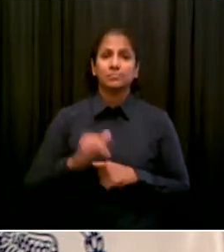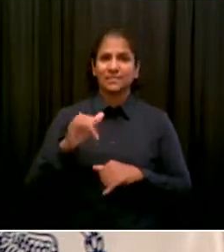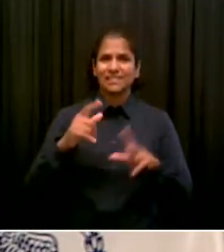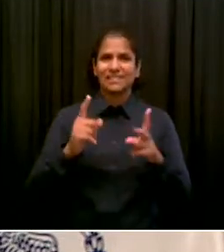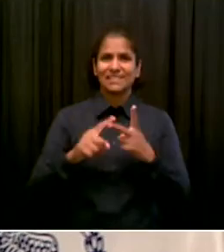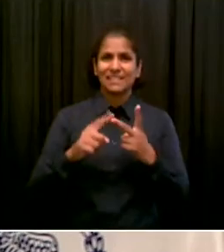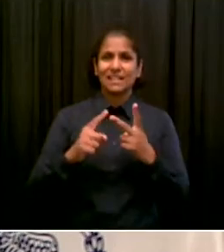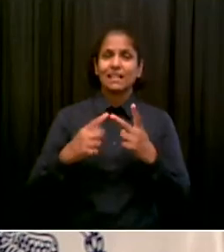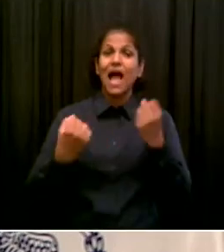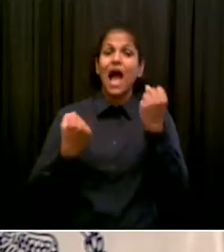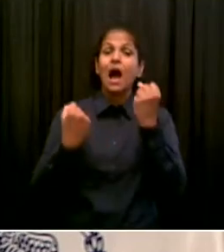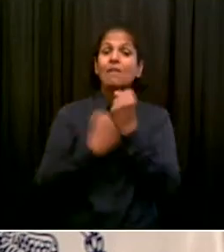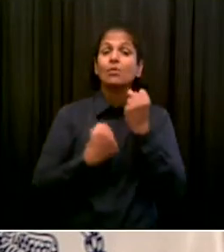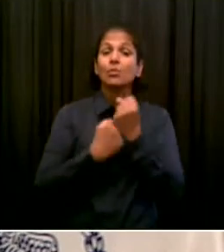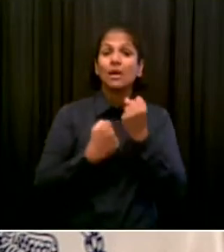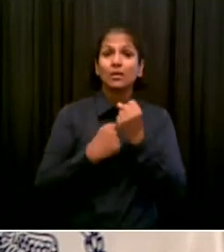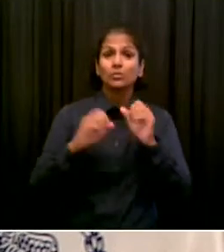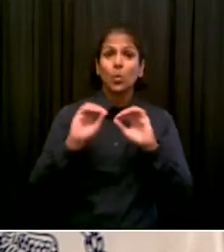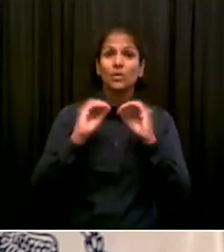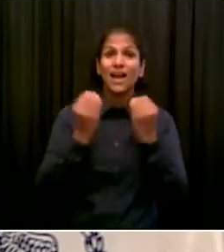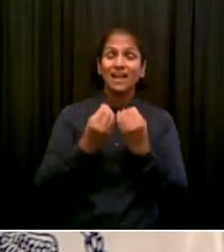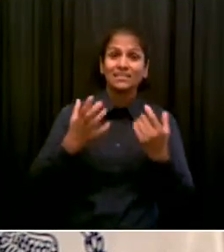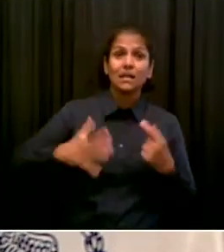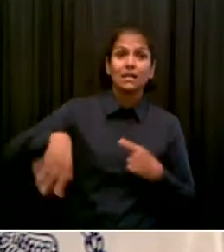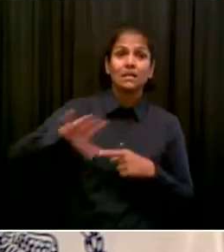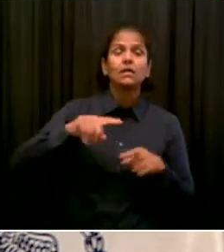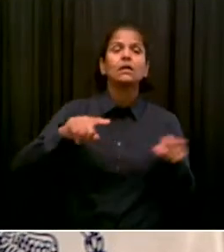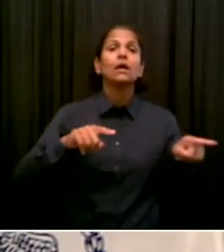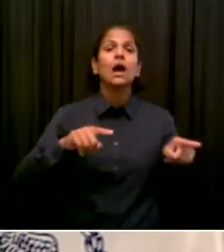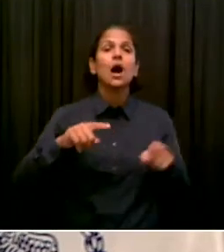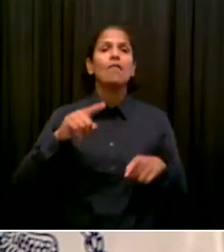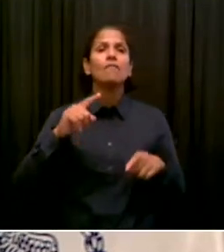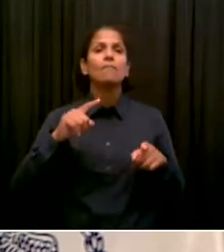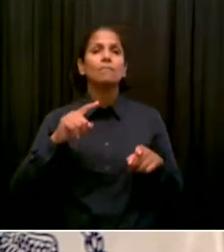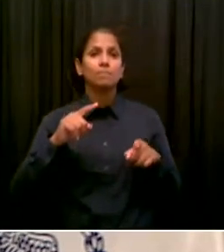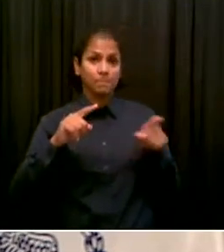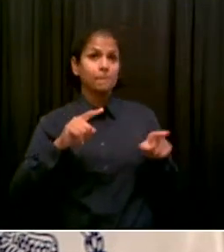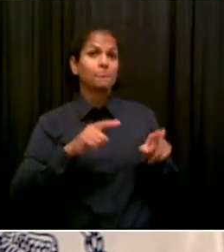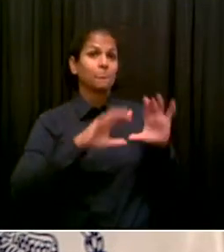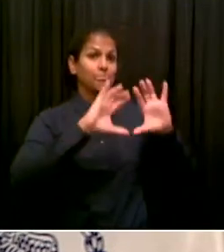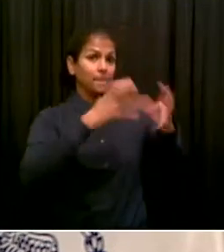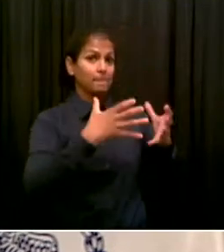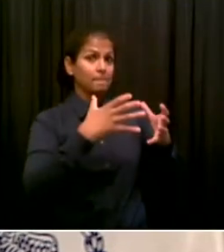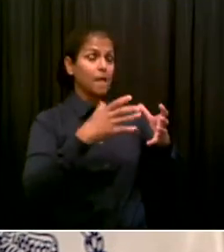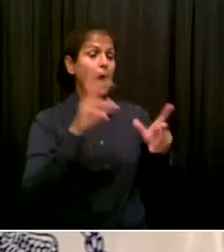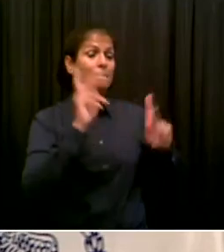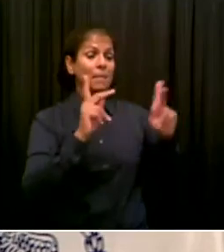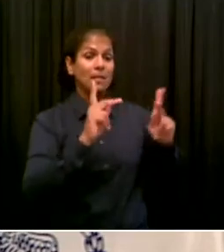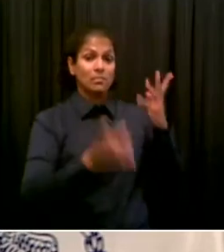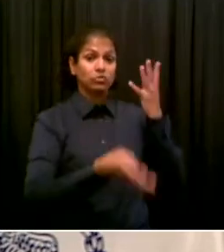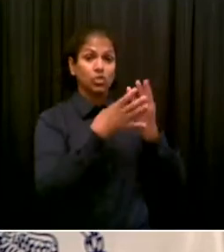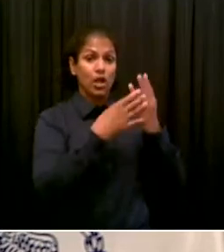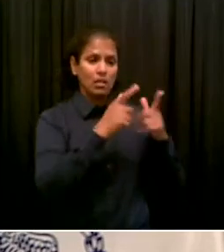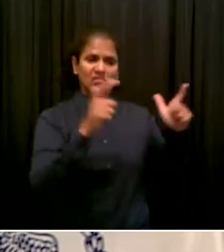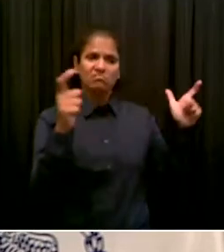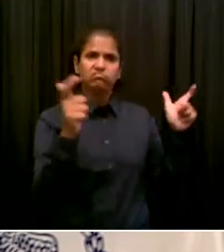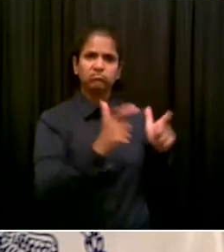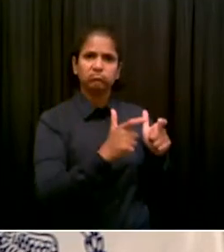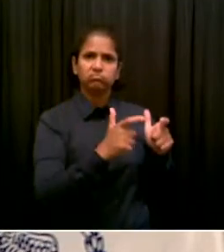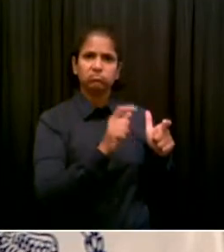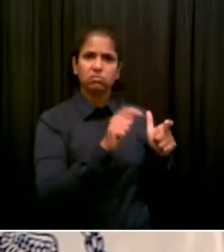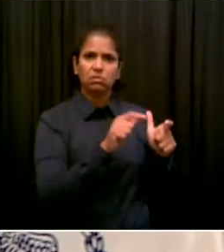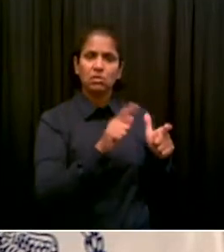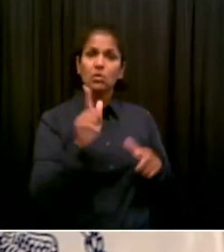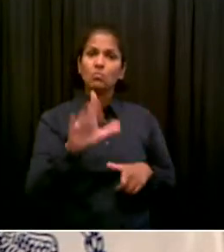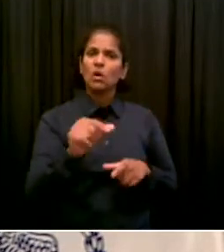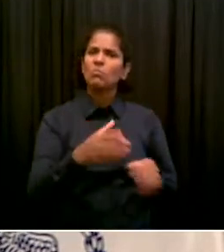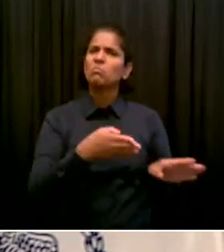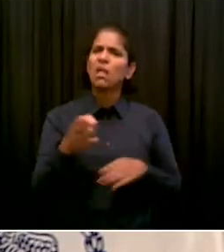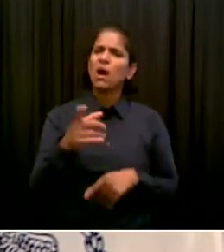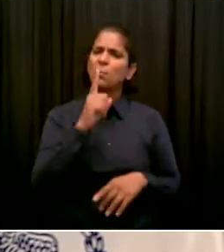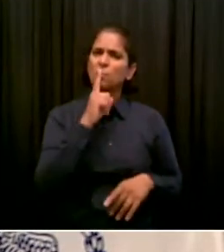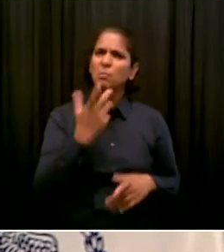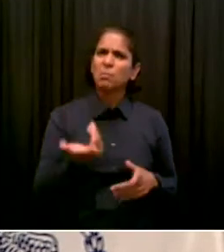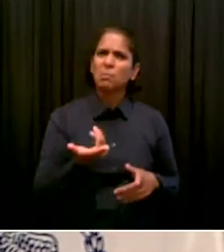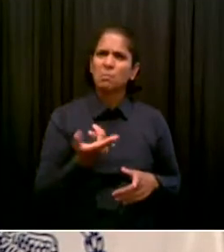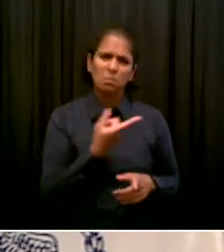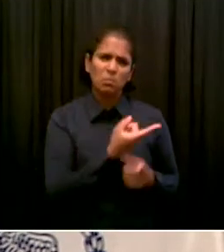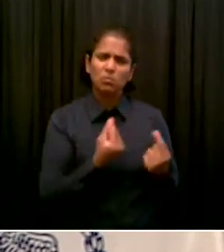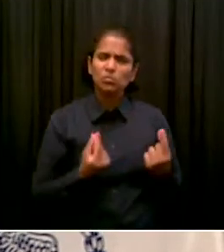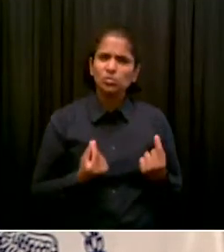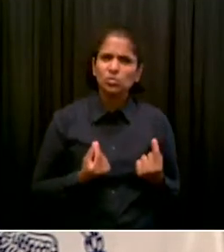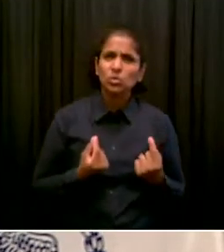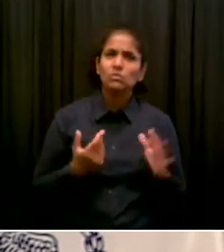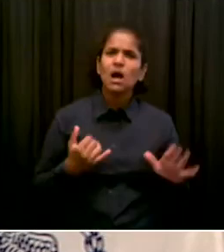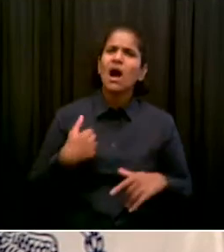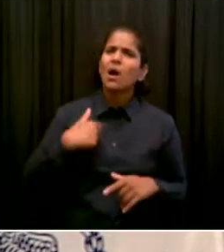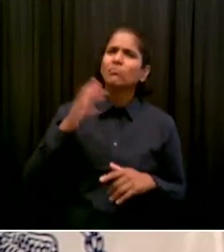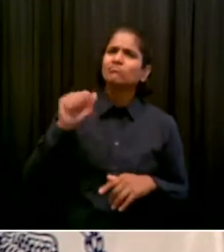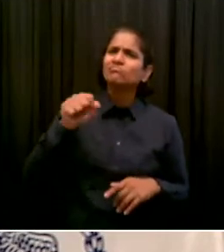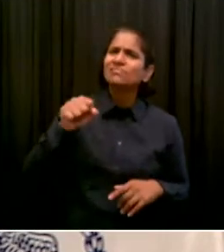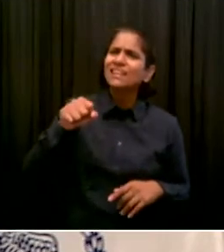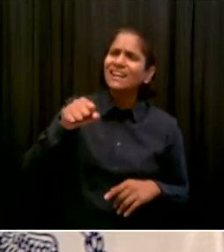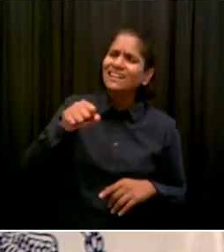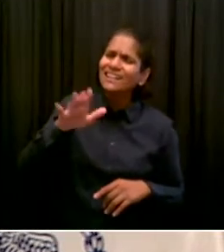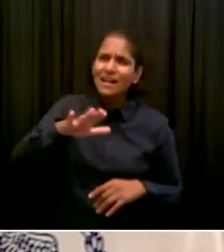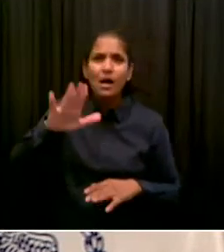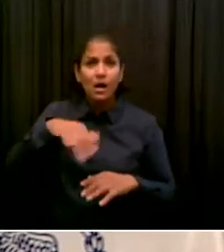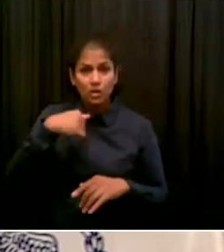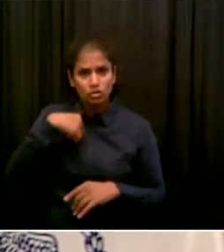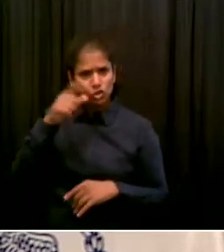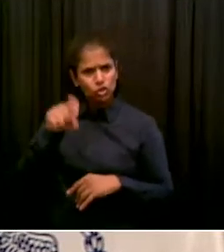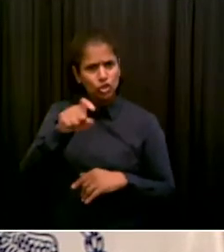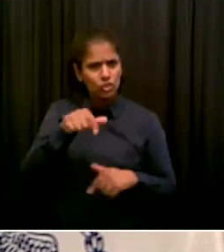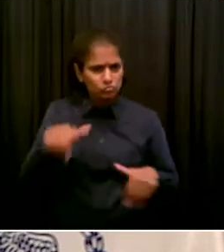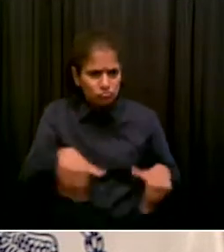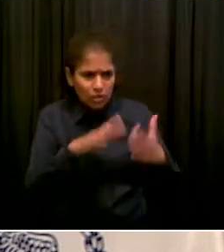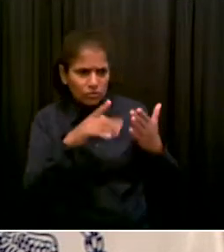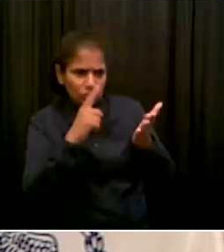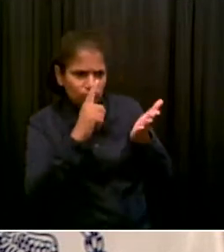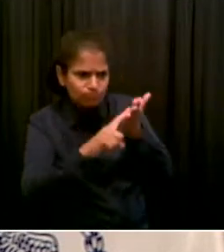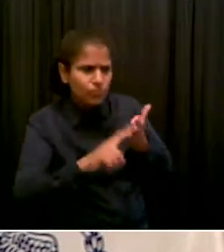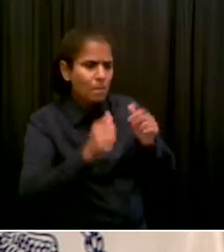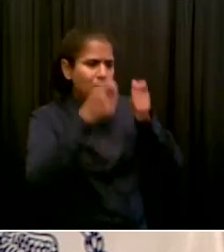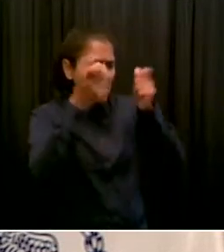ADVOCATES SAY -- IS TO